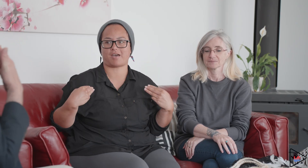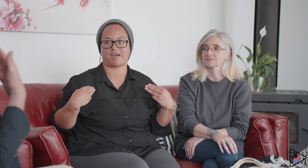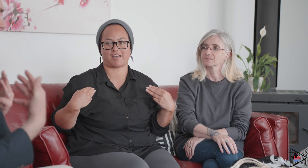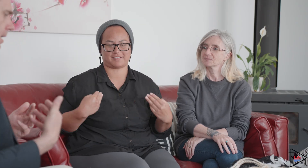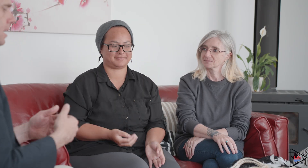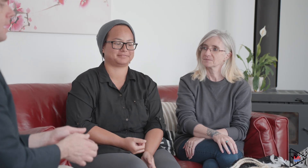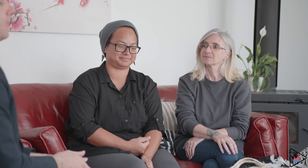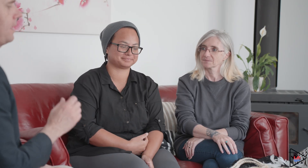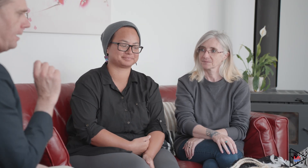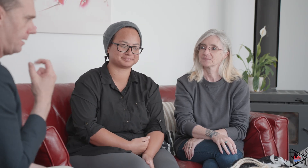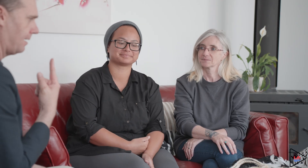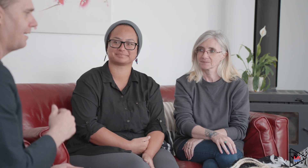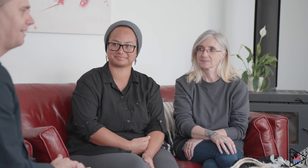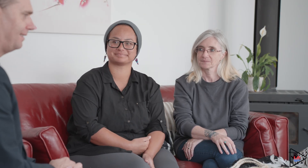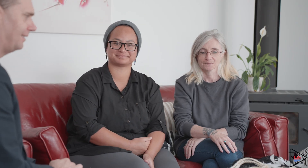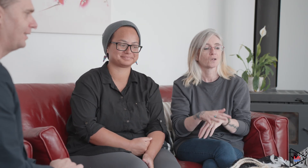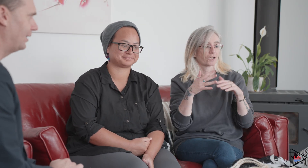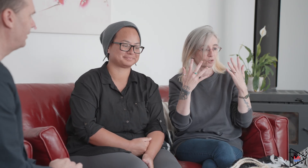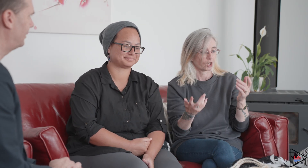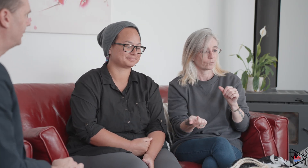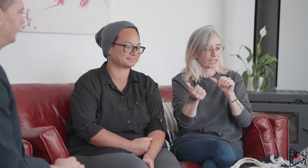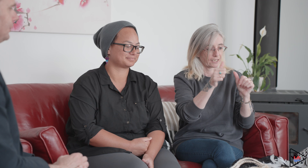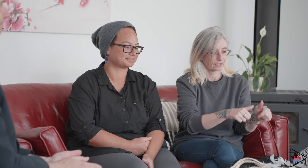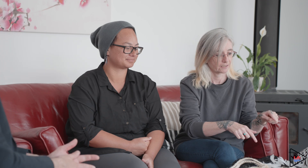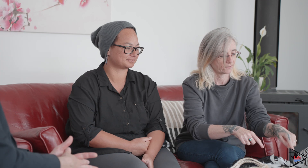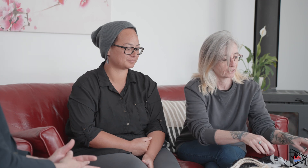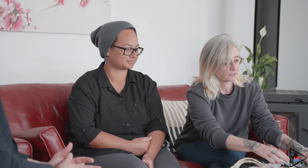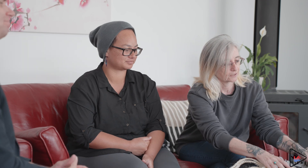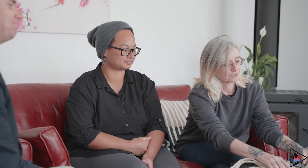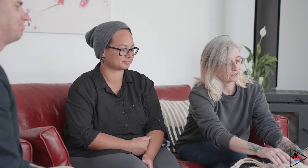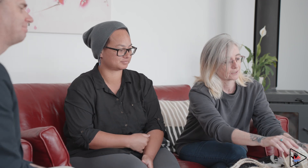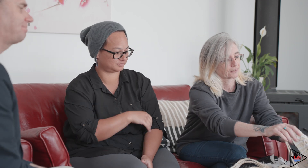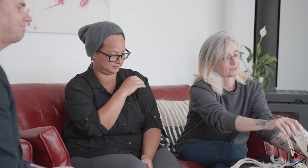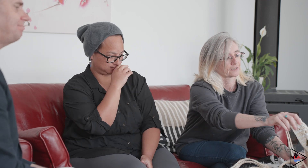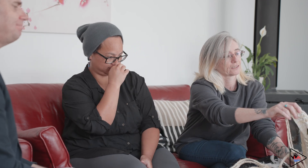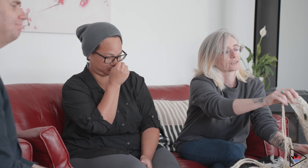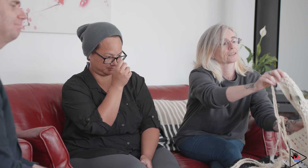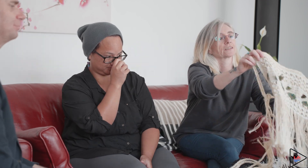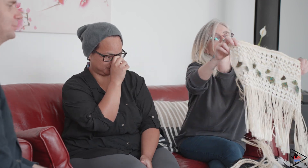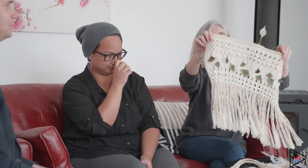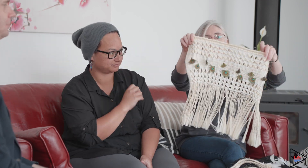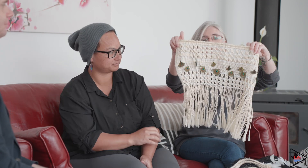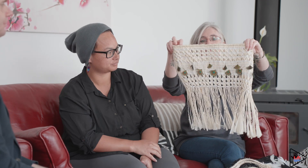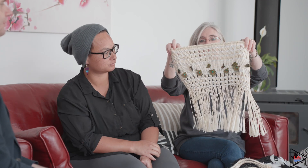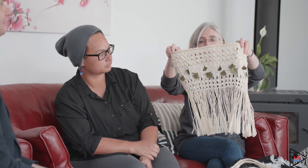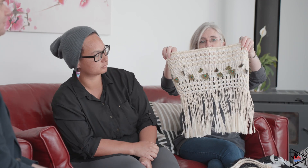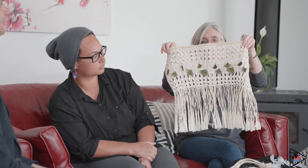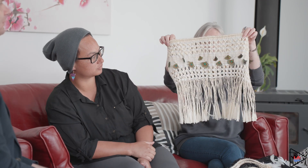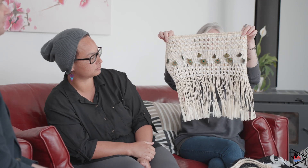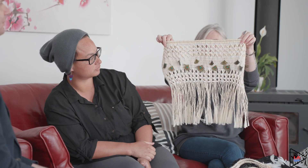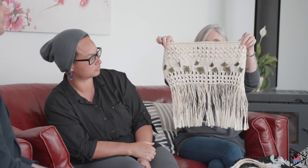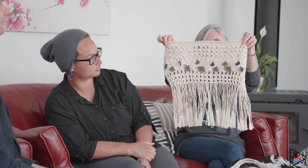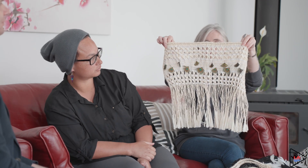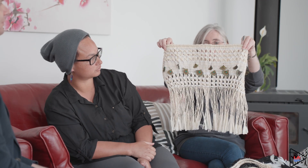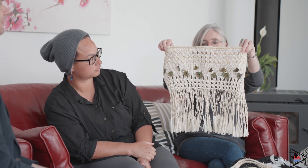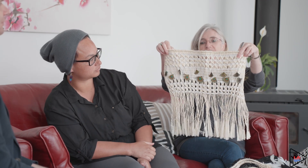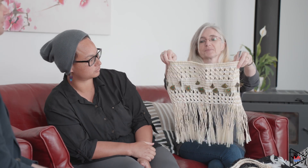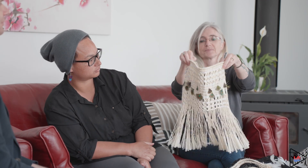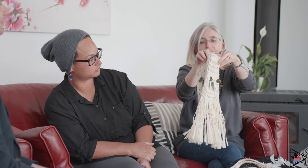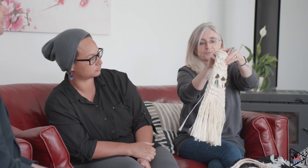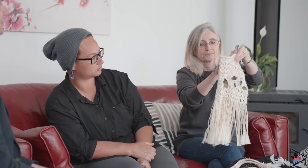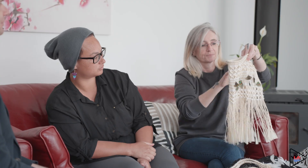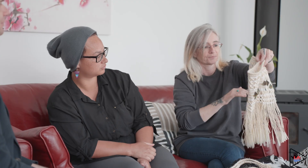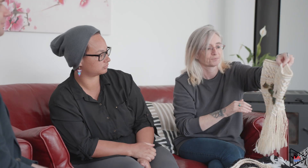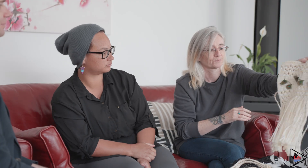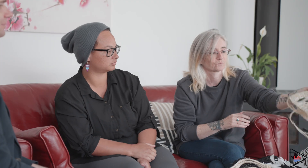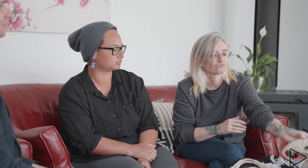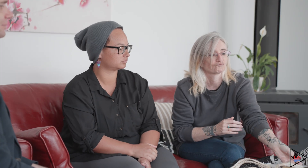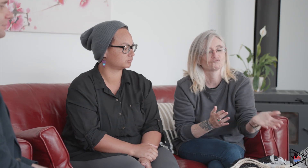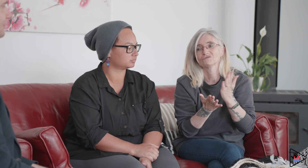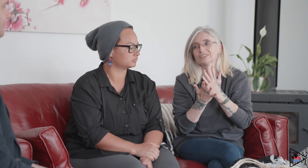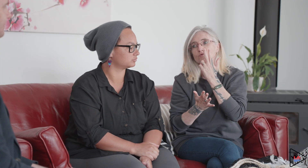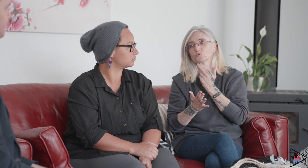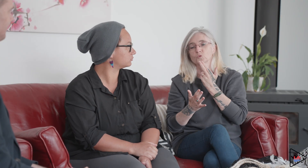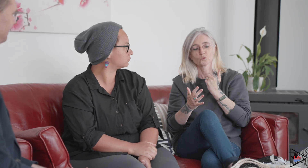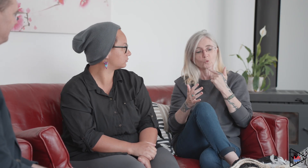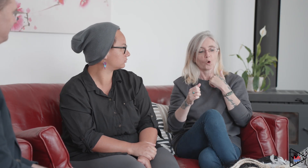shape of this one. That's for marae. All right. Okay. Um, also Andrew, I've brought in this.